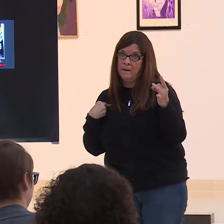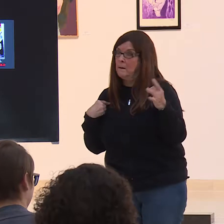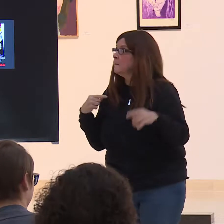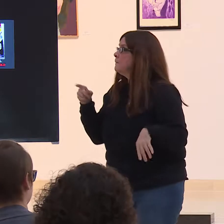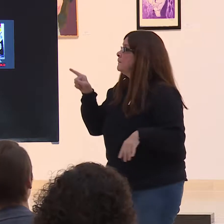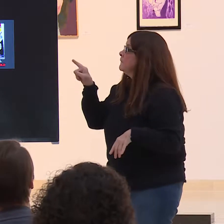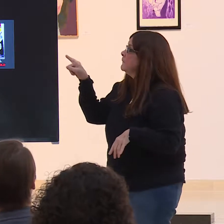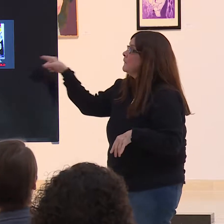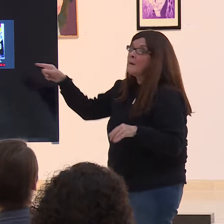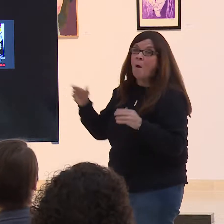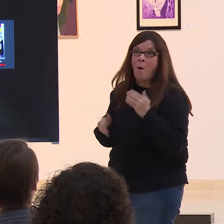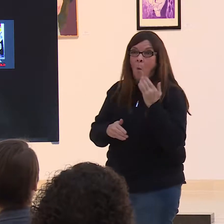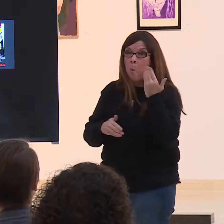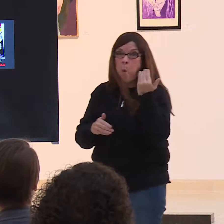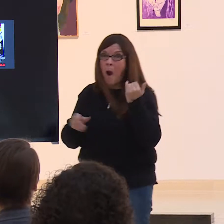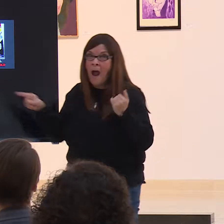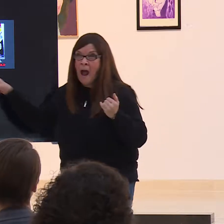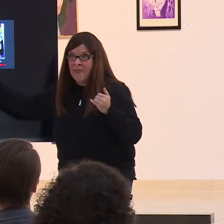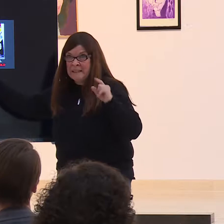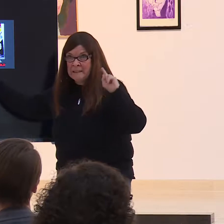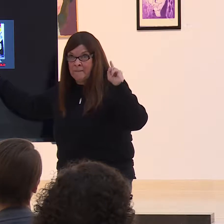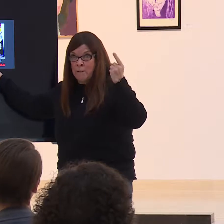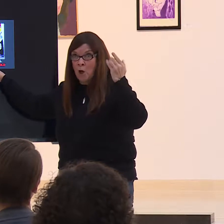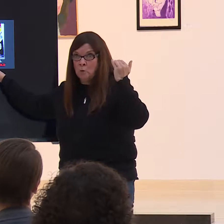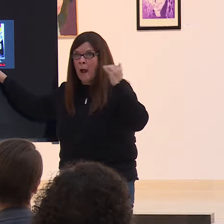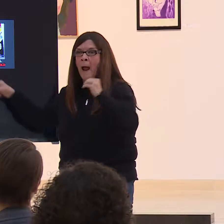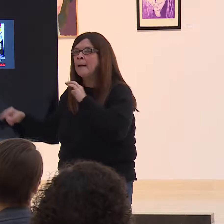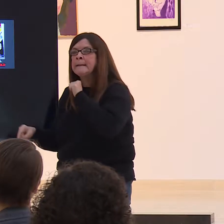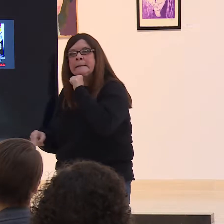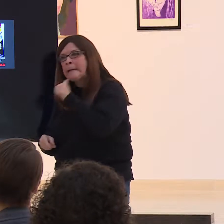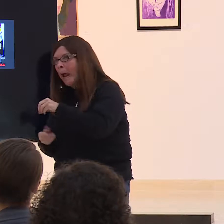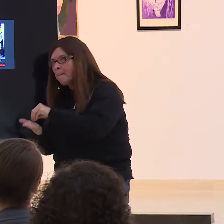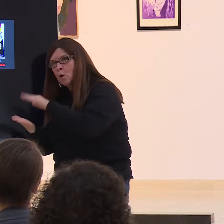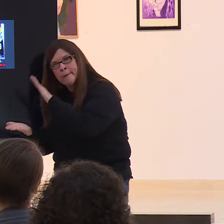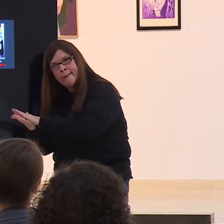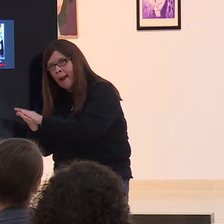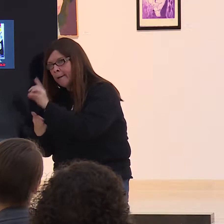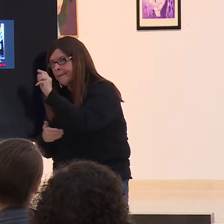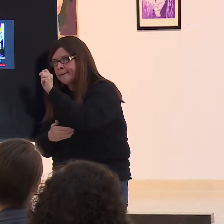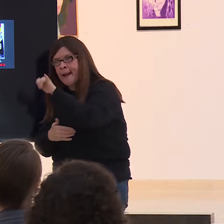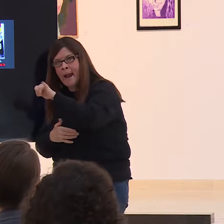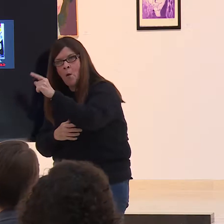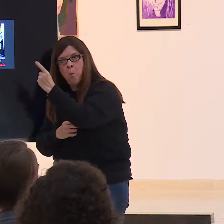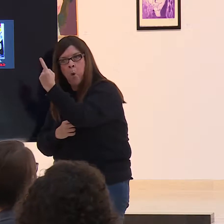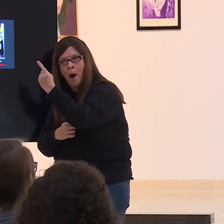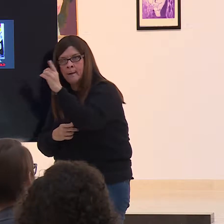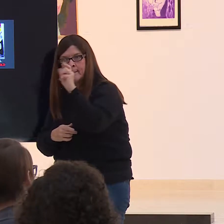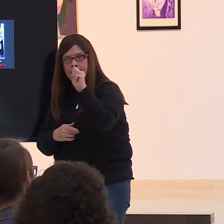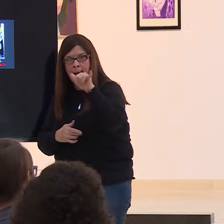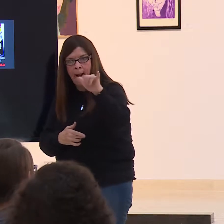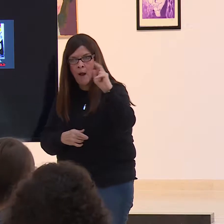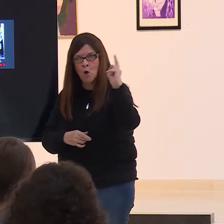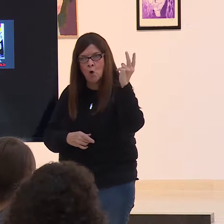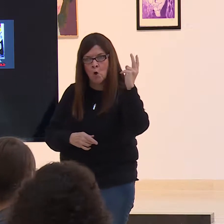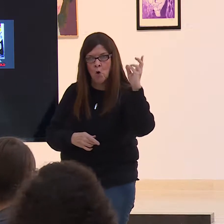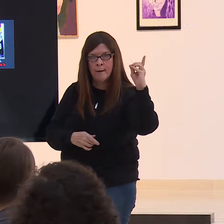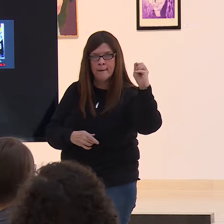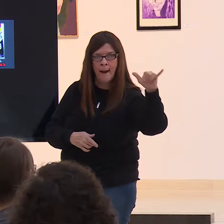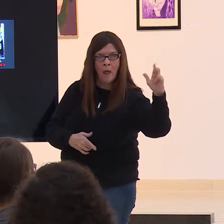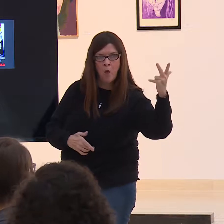that I've been working in this vein. Now, this was the first year, but there wasn't